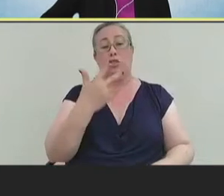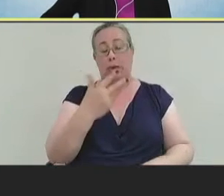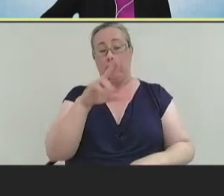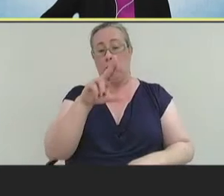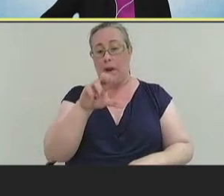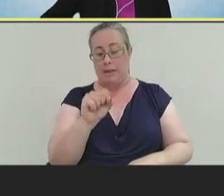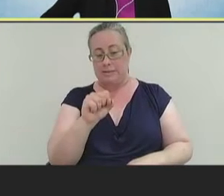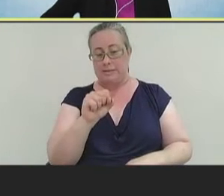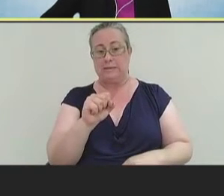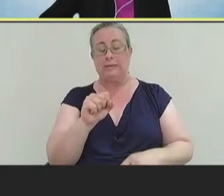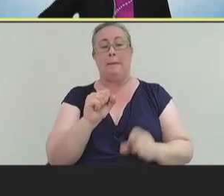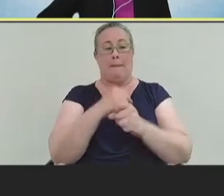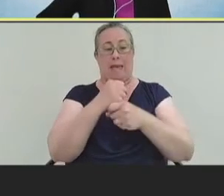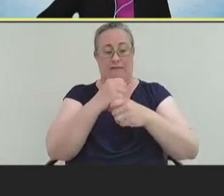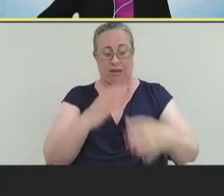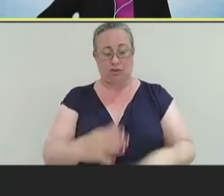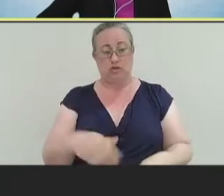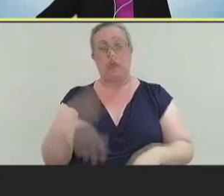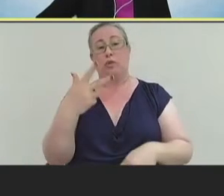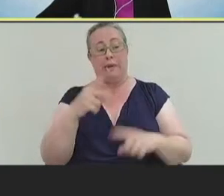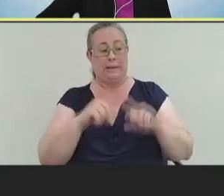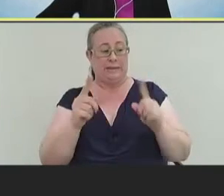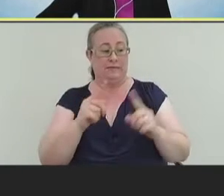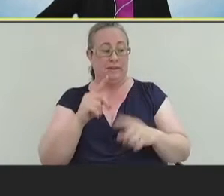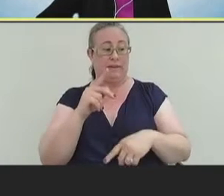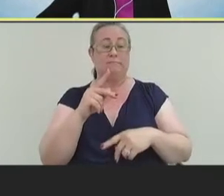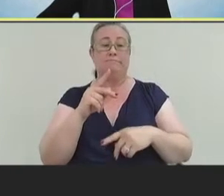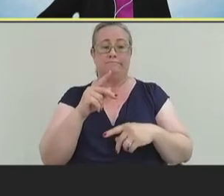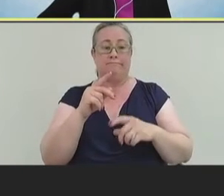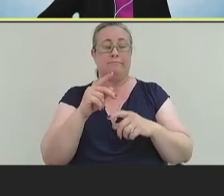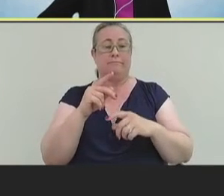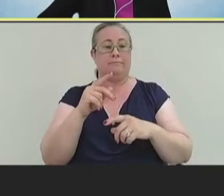three different technologies. So, not only the egg-based base, but moving into the cell-based